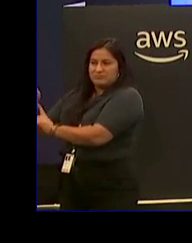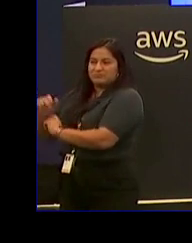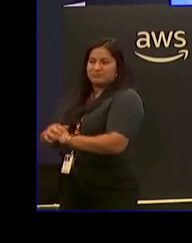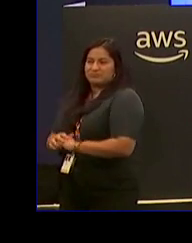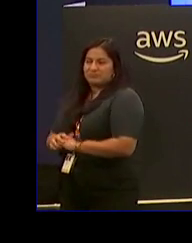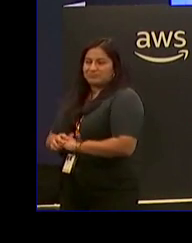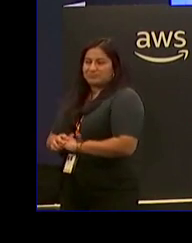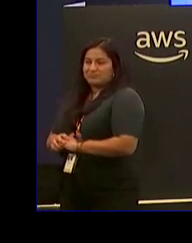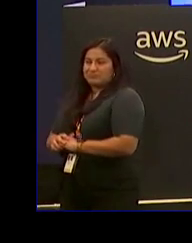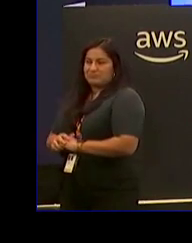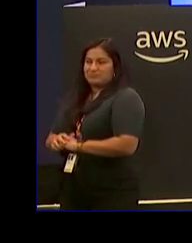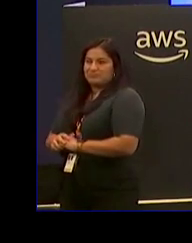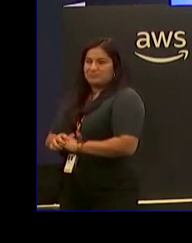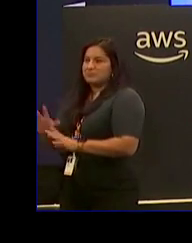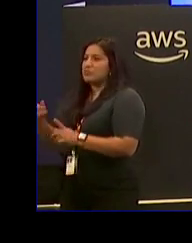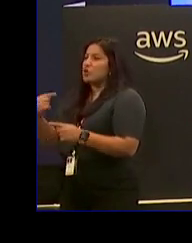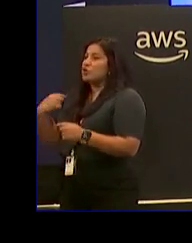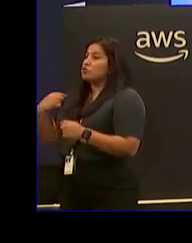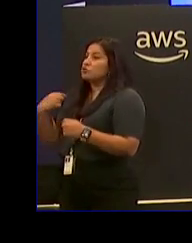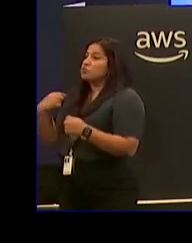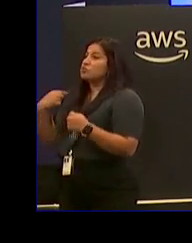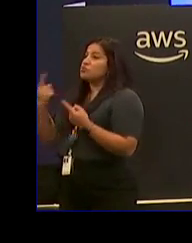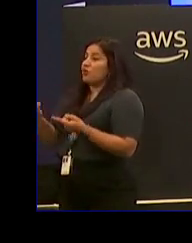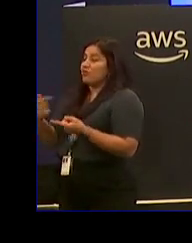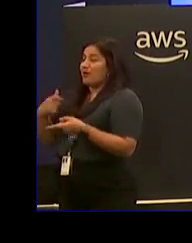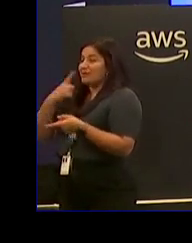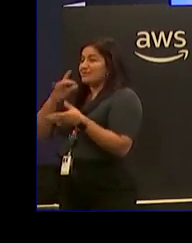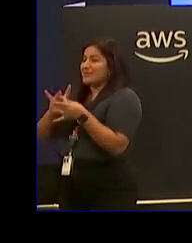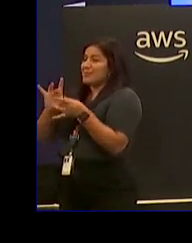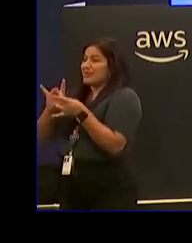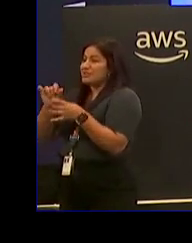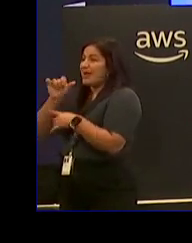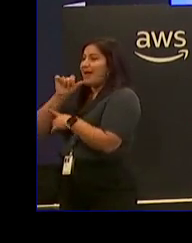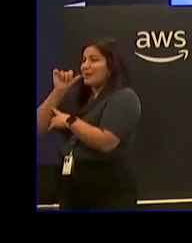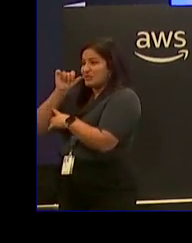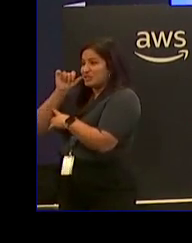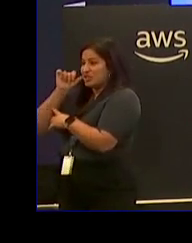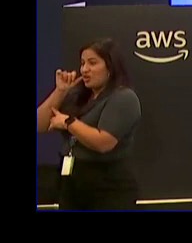So far, I've mentioned Amazon Rekognition a few times, so let me tell you about this service,